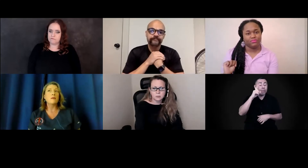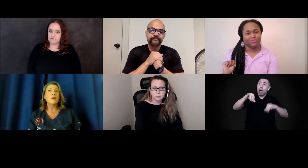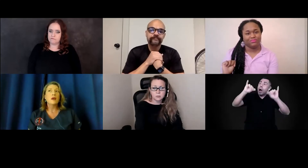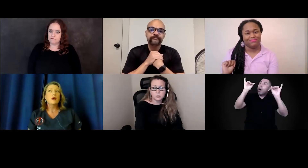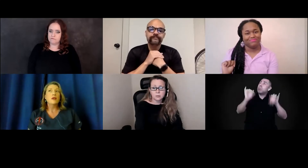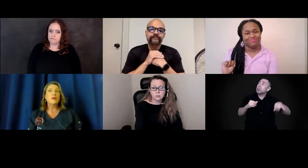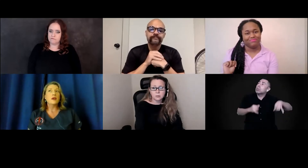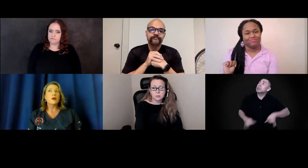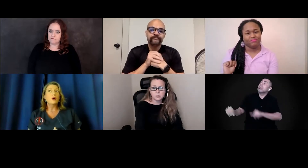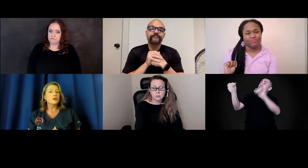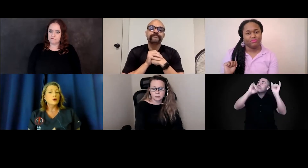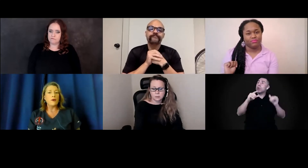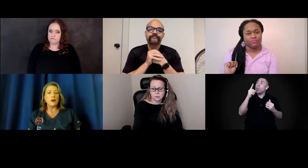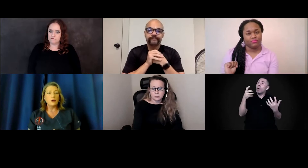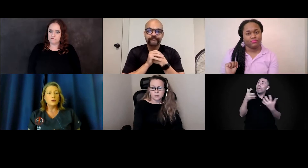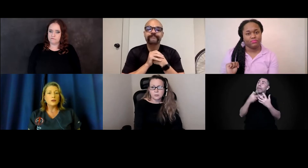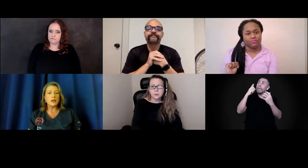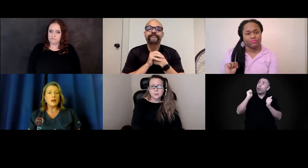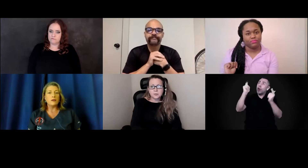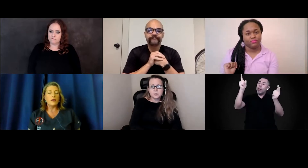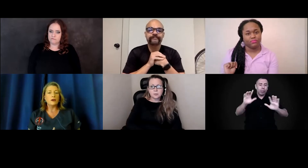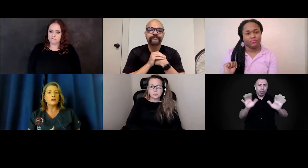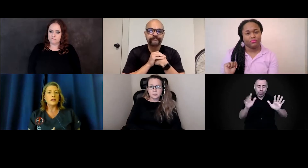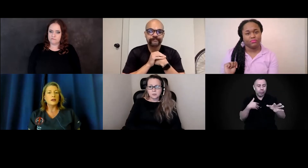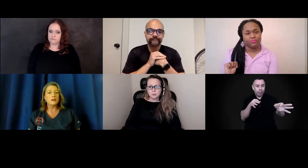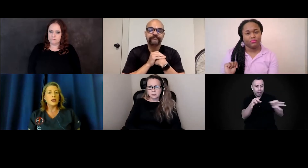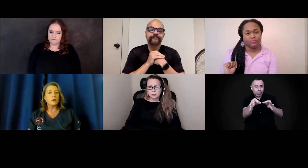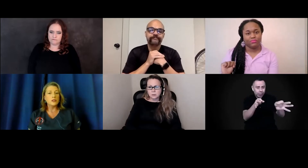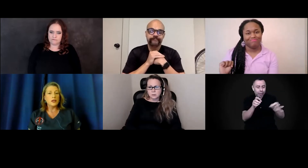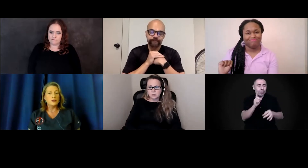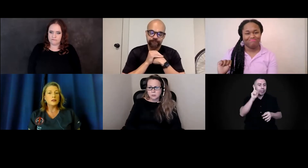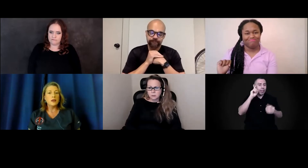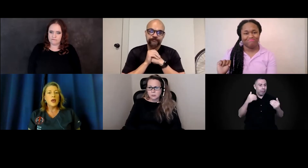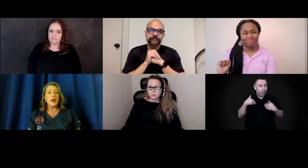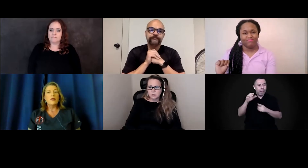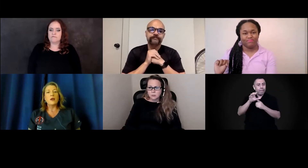Explain to them the cultural values and their distinct language needs.